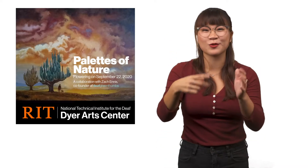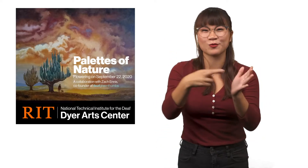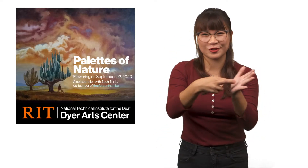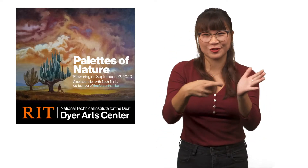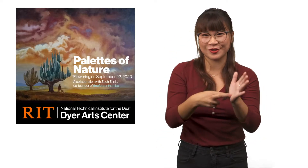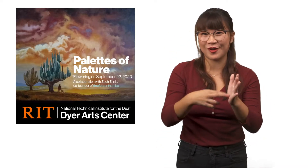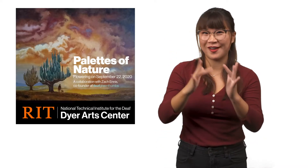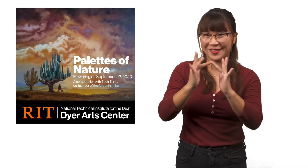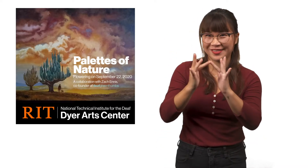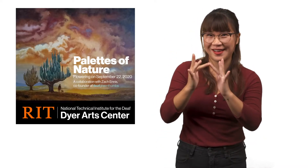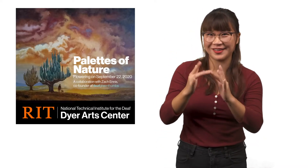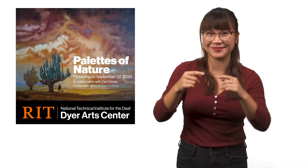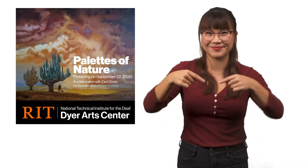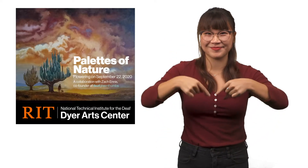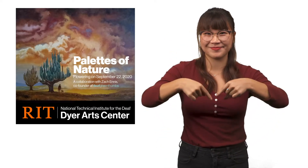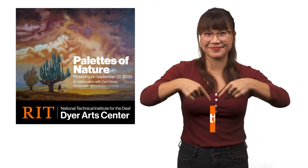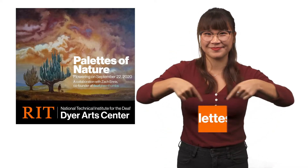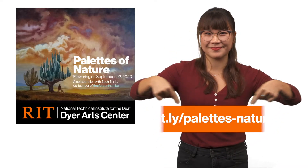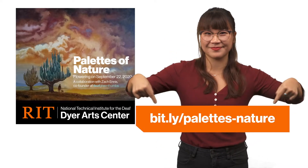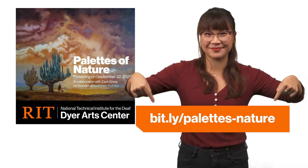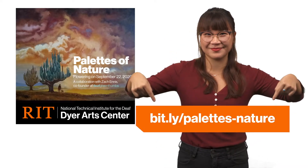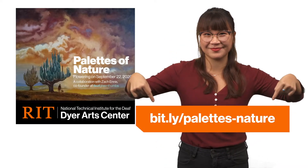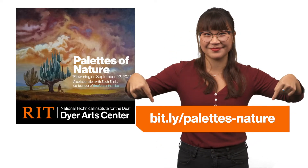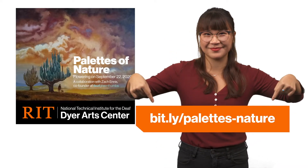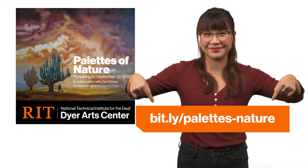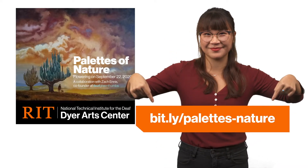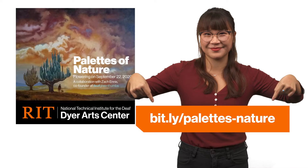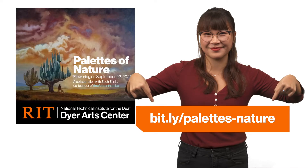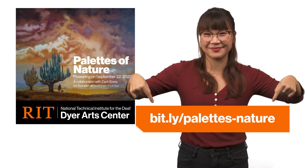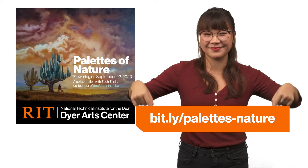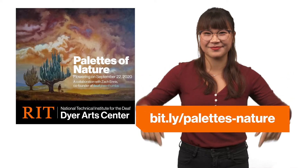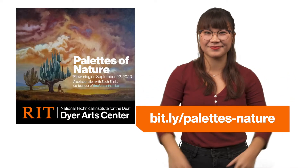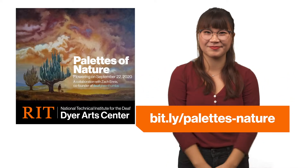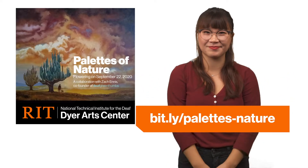via Zoom. You can register online here.